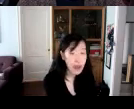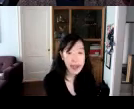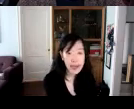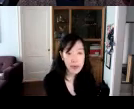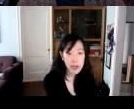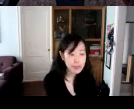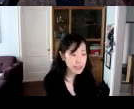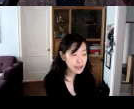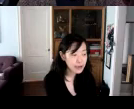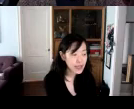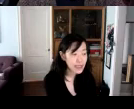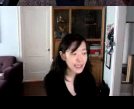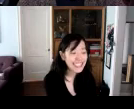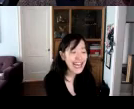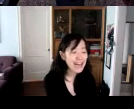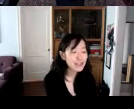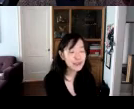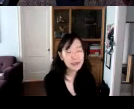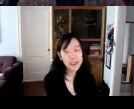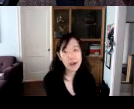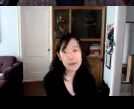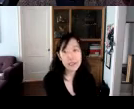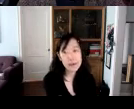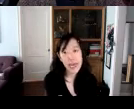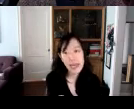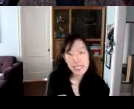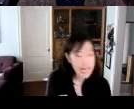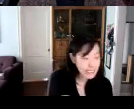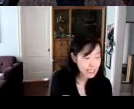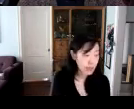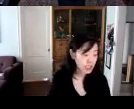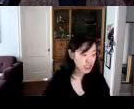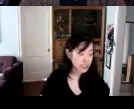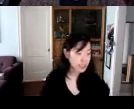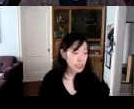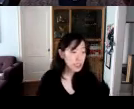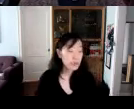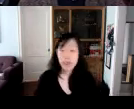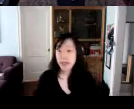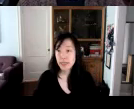And I want to be clear that it is absolutely always okay to ask us questions. We know some of